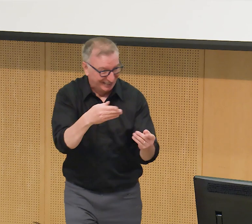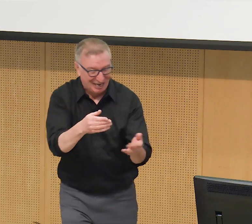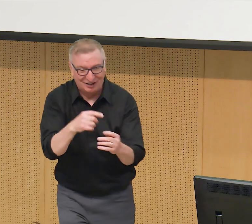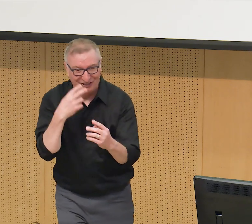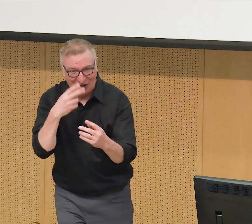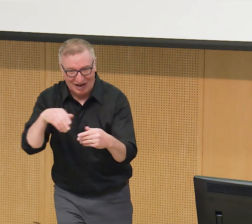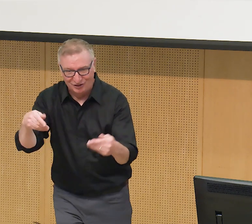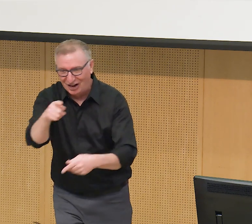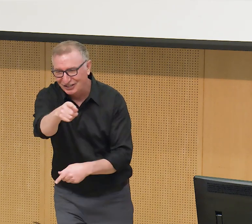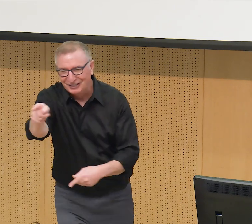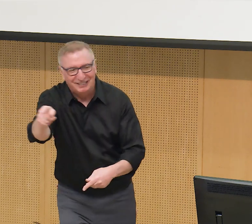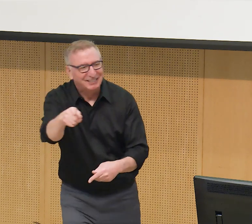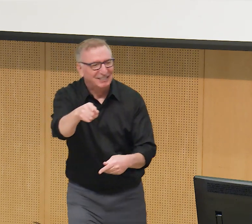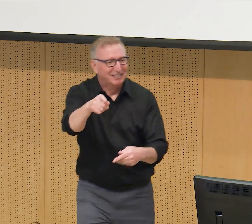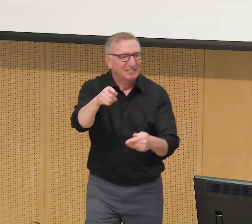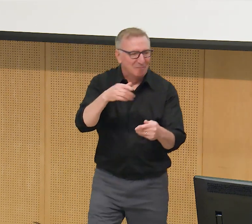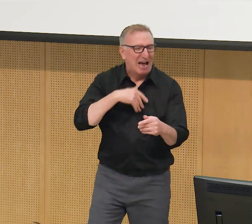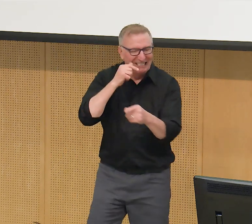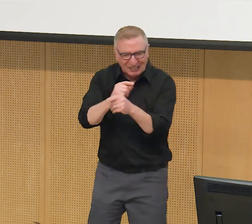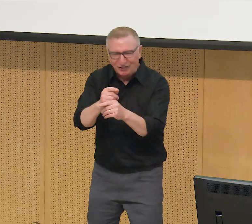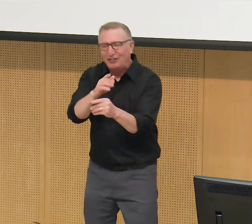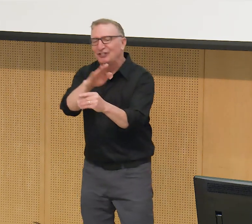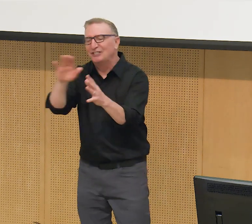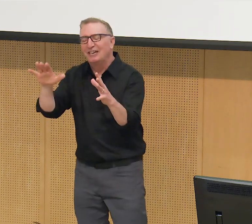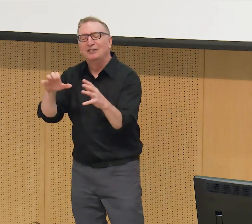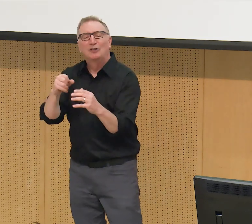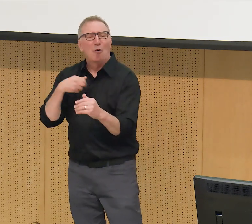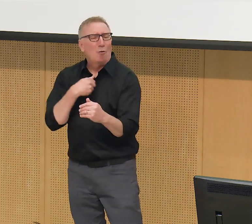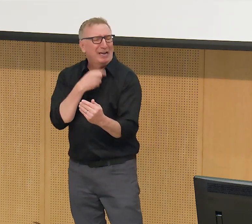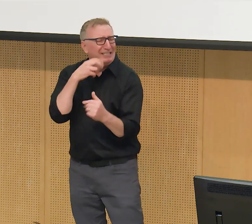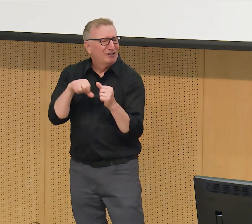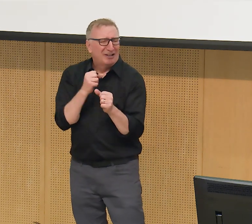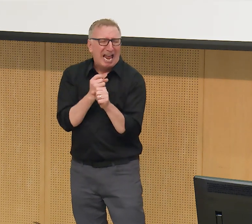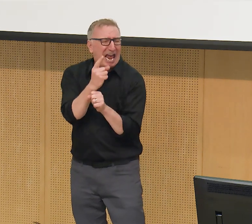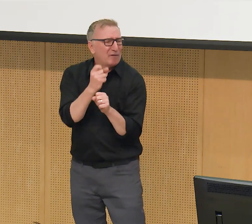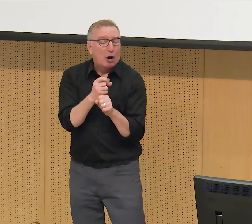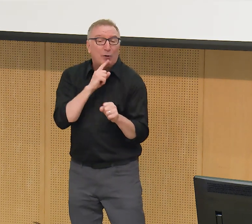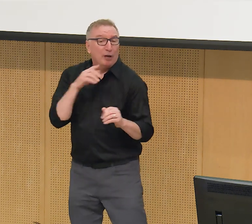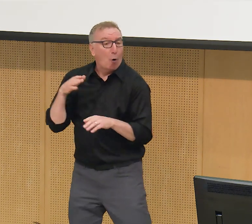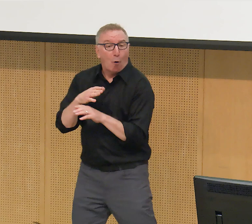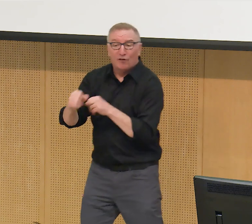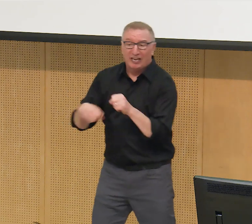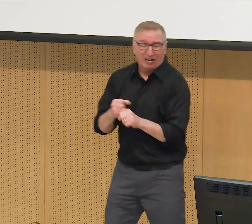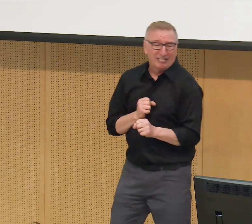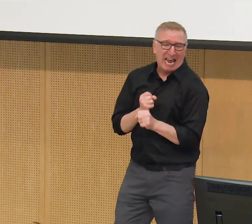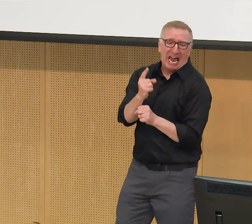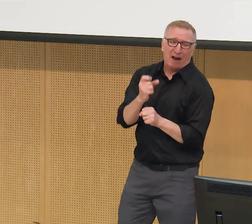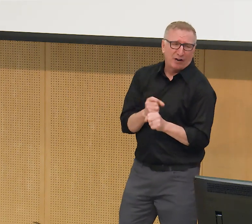I don't know if folks noticed that. My sisters are here. We see each other every year.